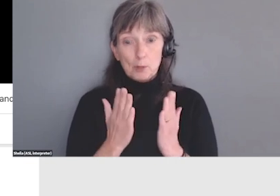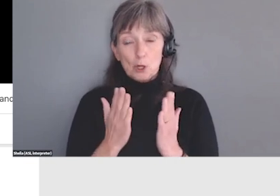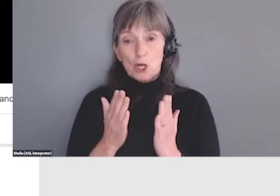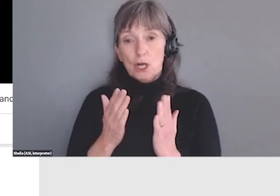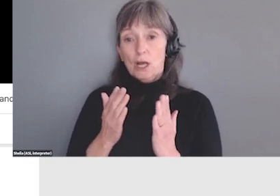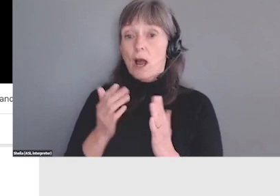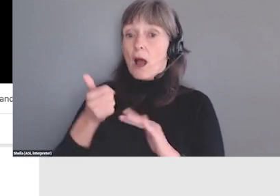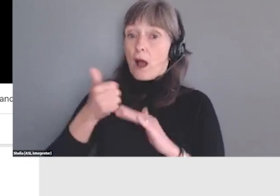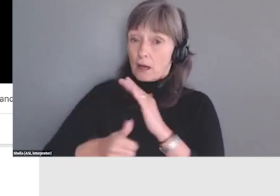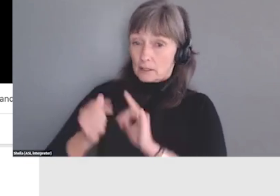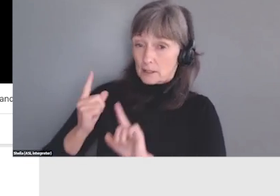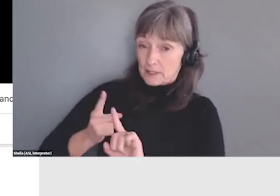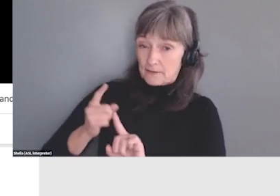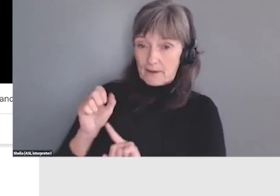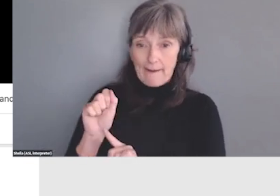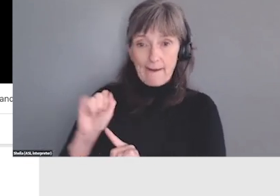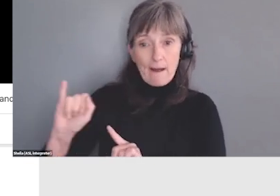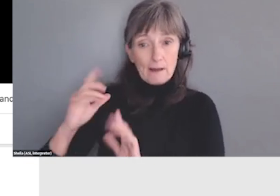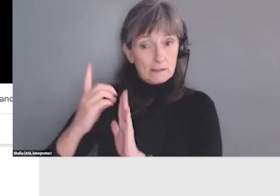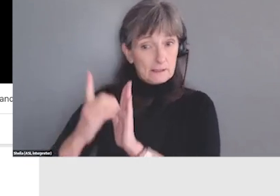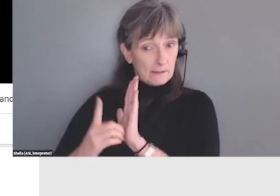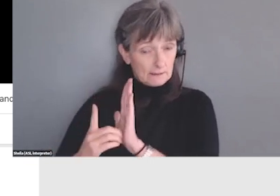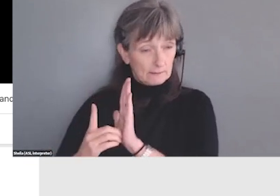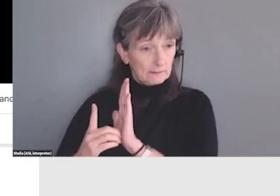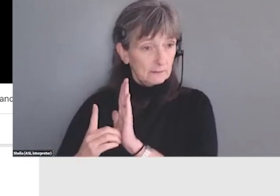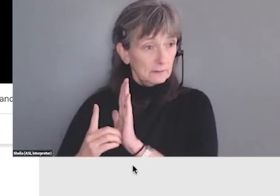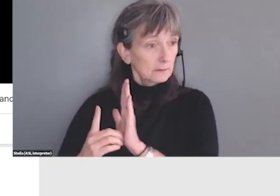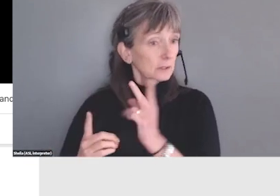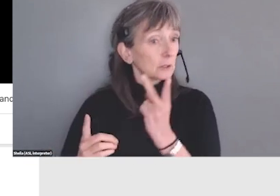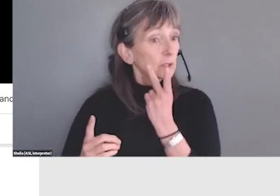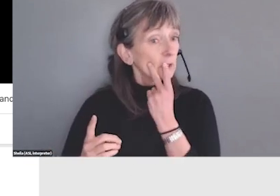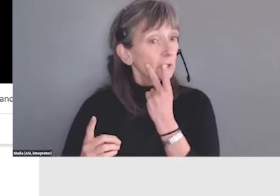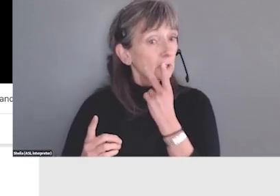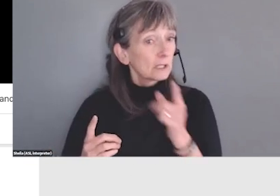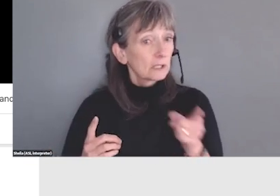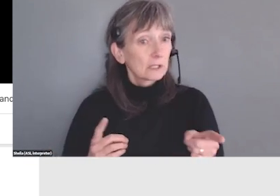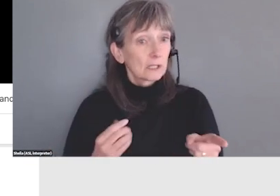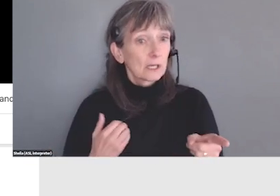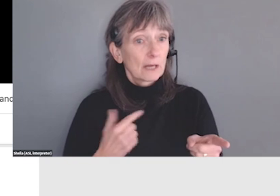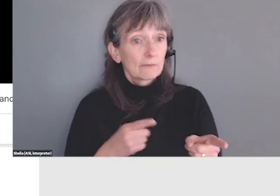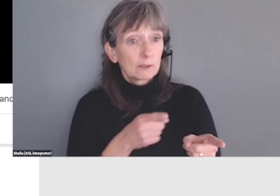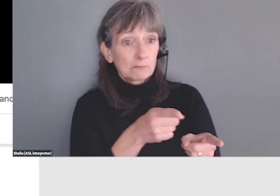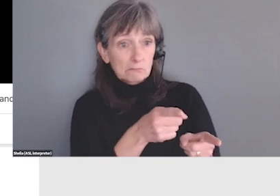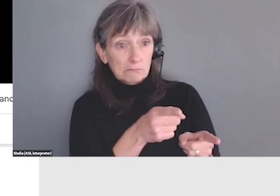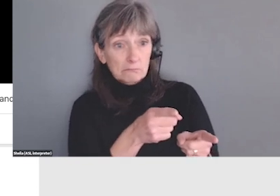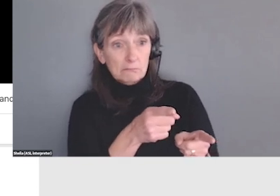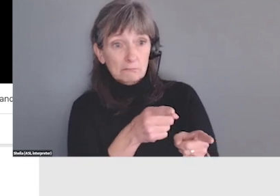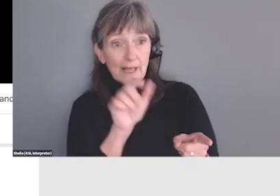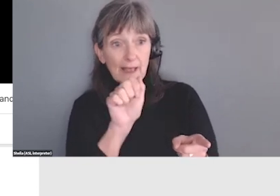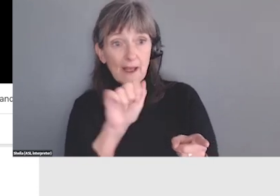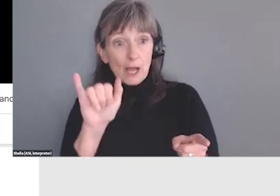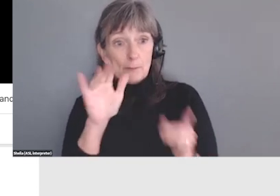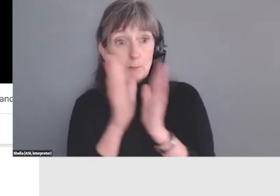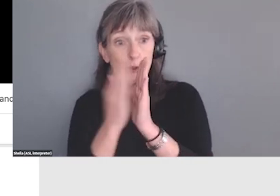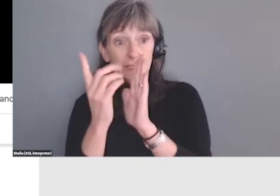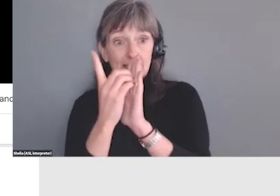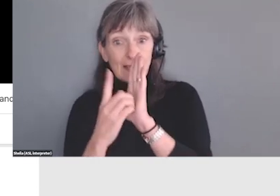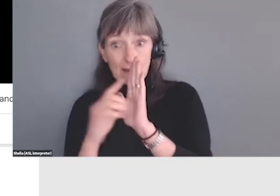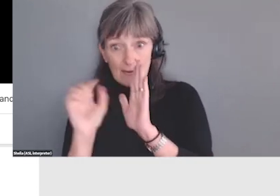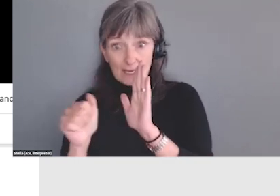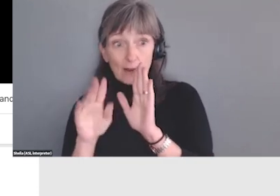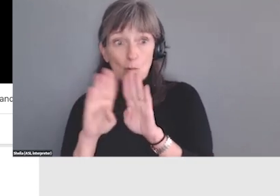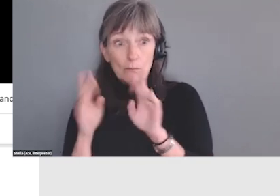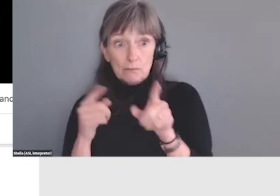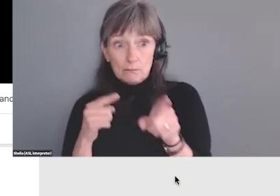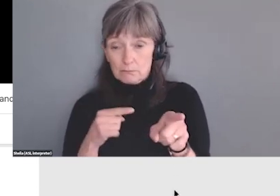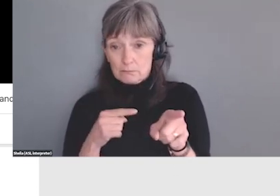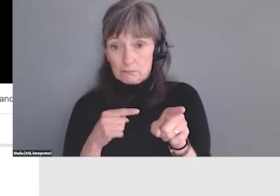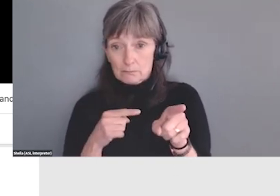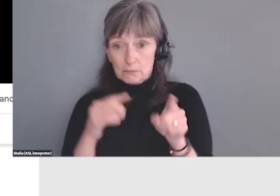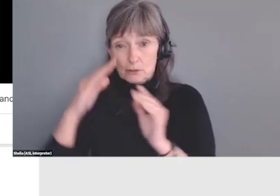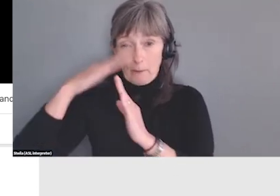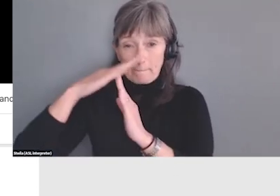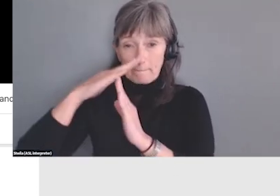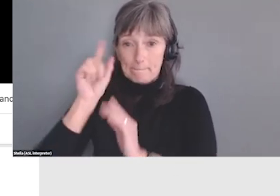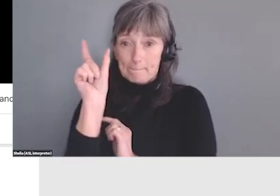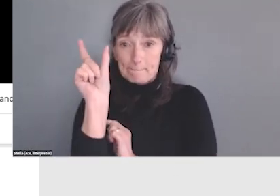You'll see I have this page over here where I can view the design and give it prompts.